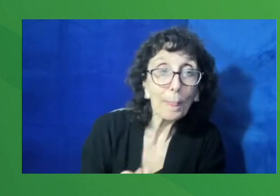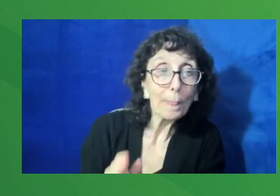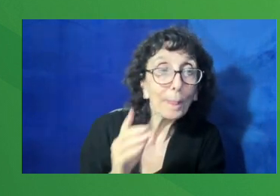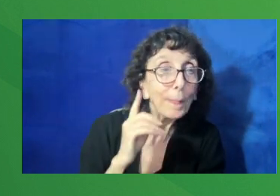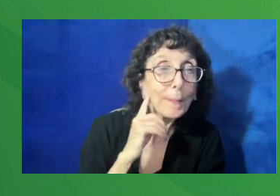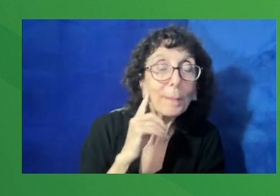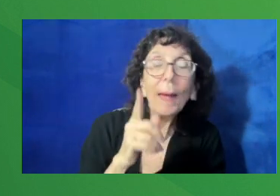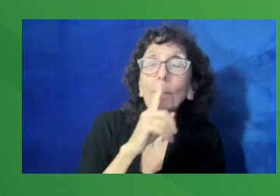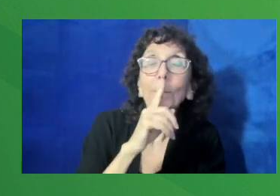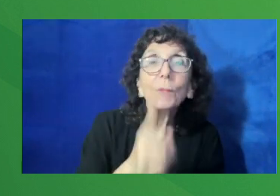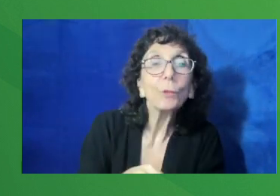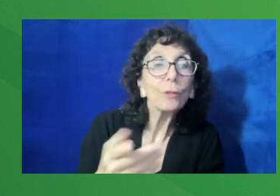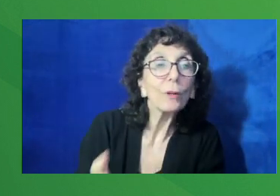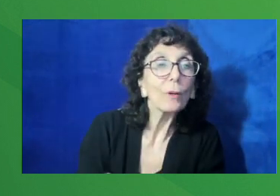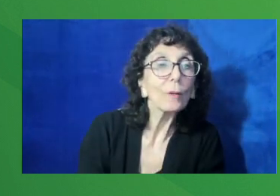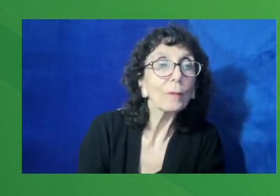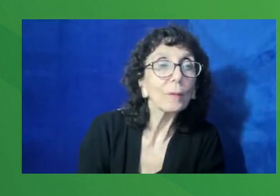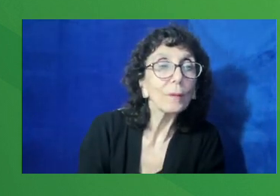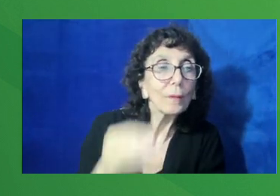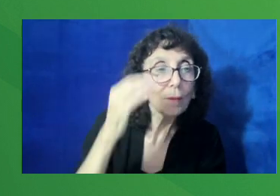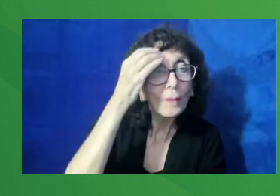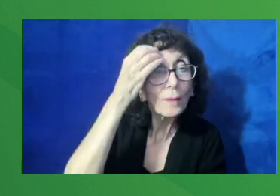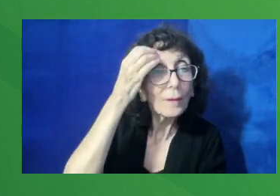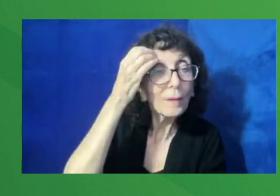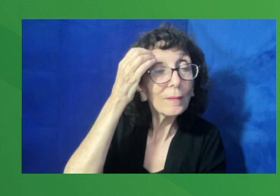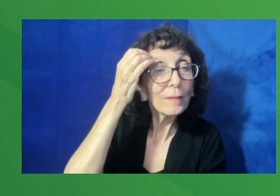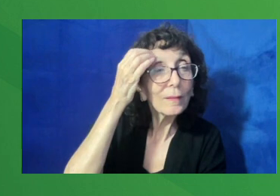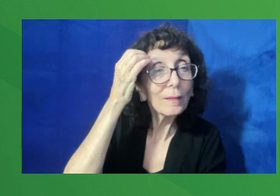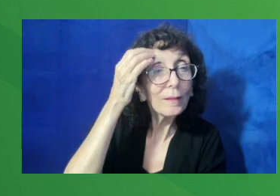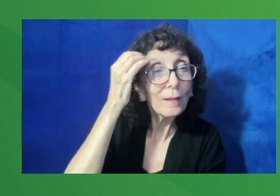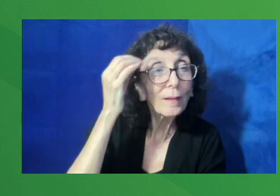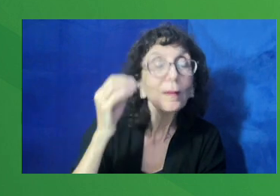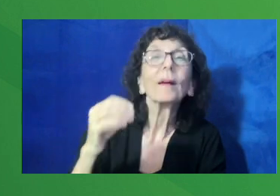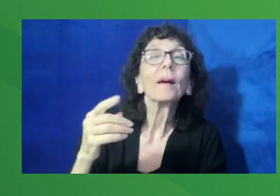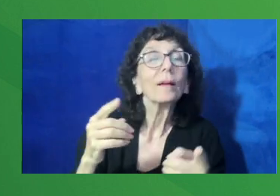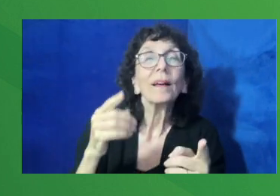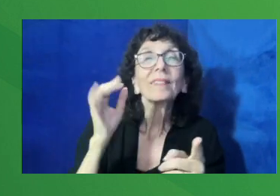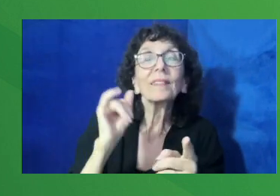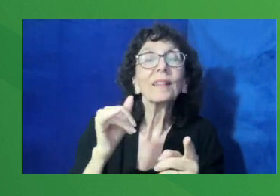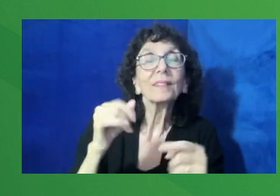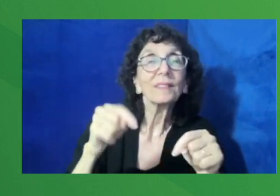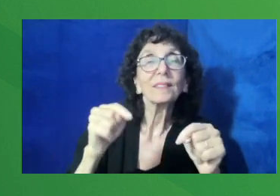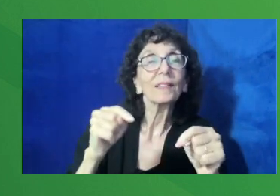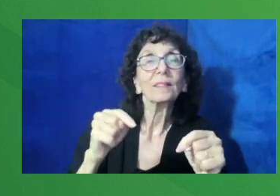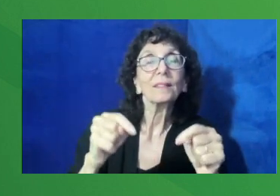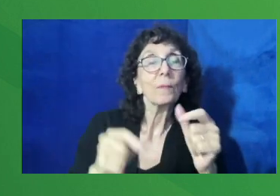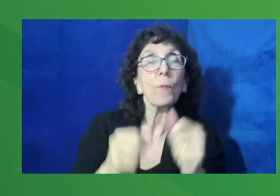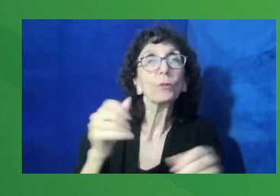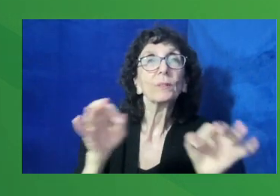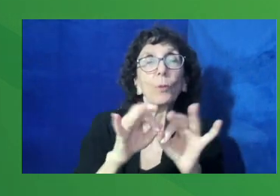You're on mute. JUDY BRAUS: There couldn't be a more important time to actually be thinking about this, as everybody